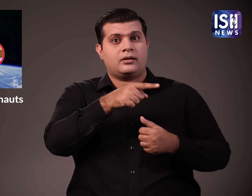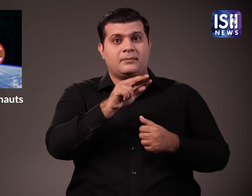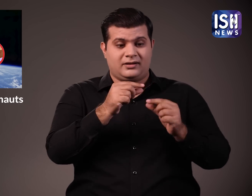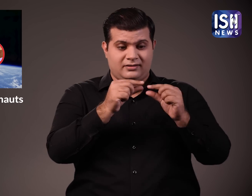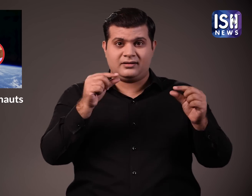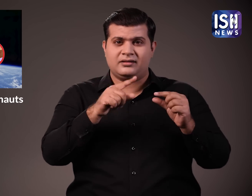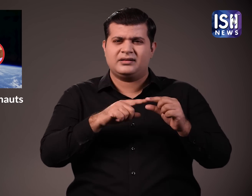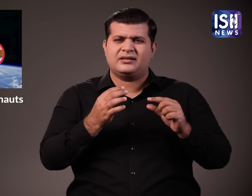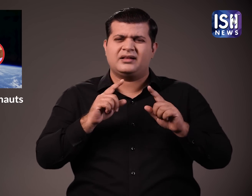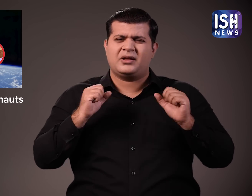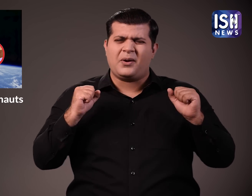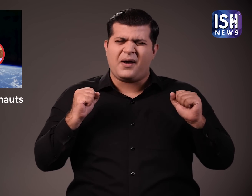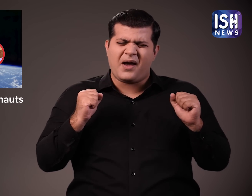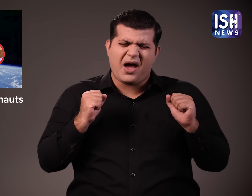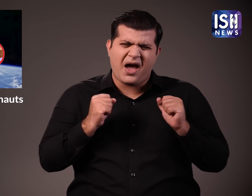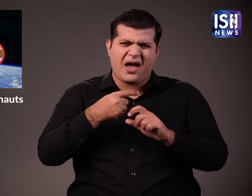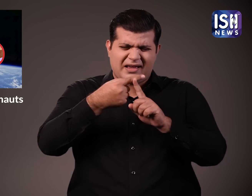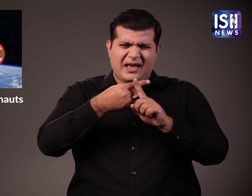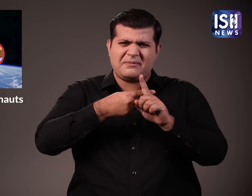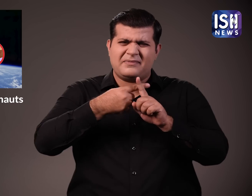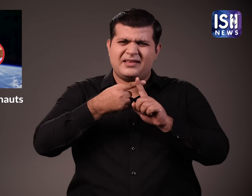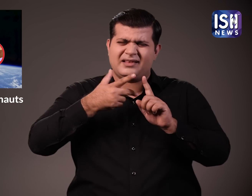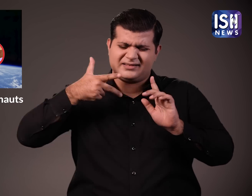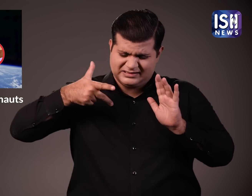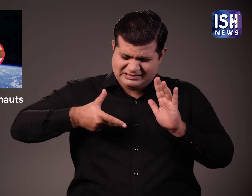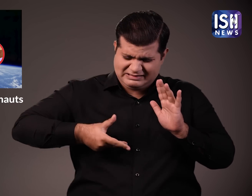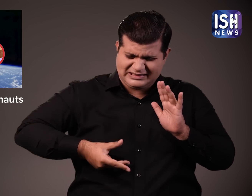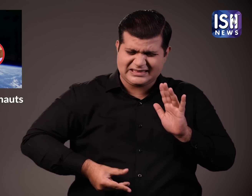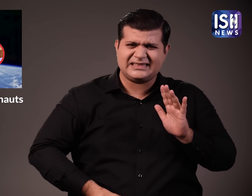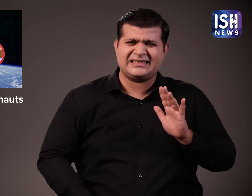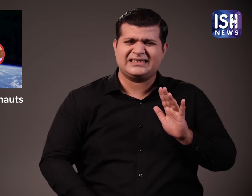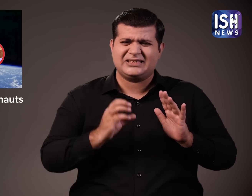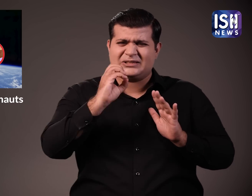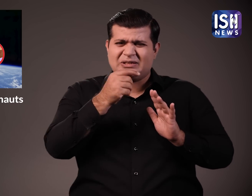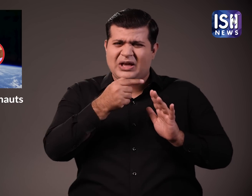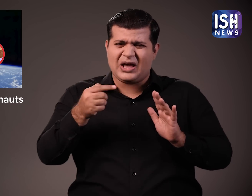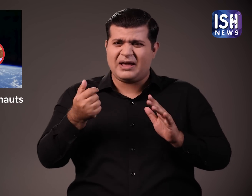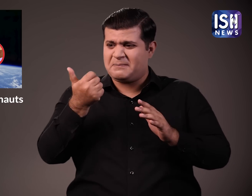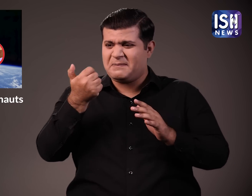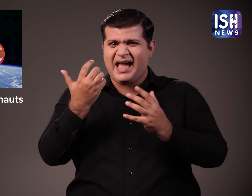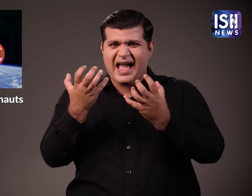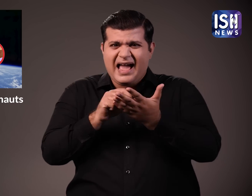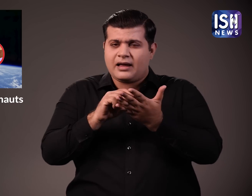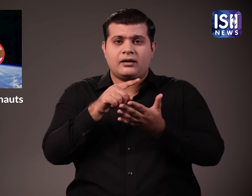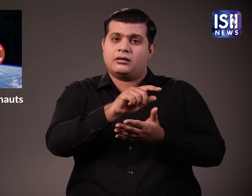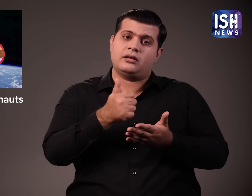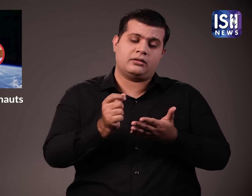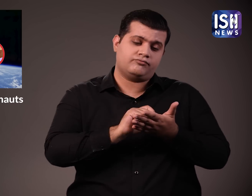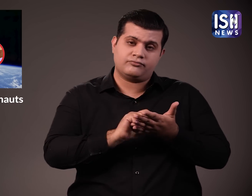This pen works even in temperatures as low as -0°C.